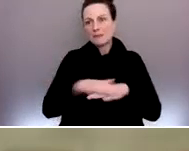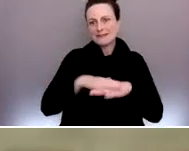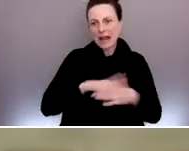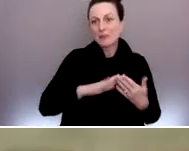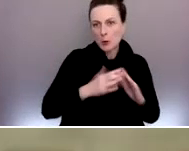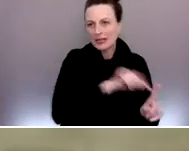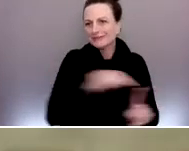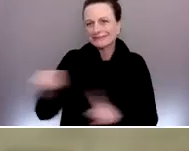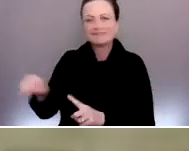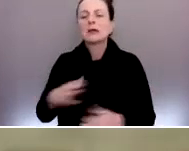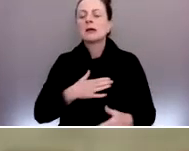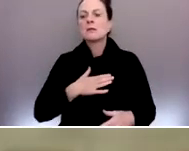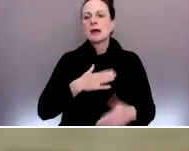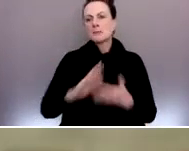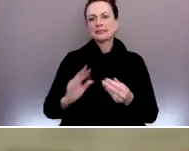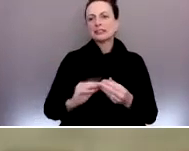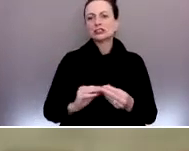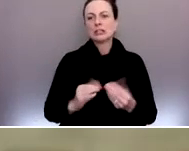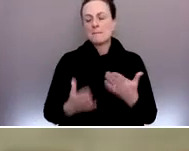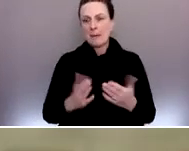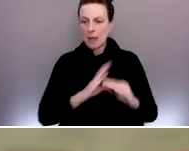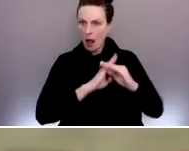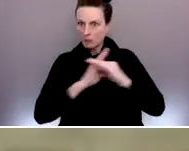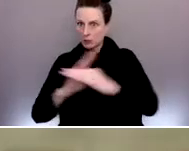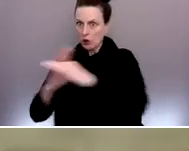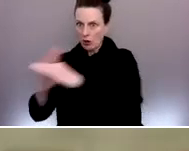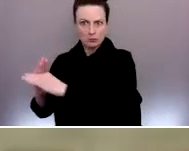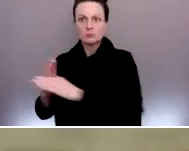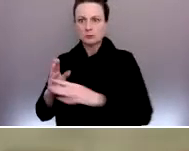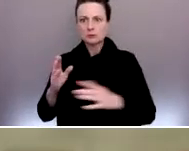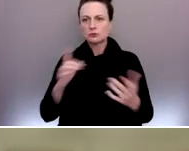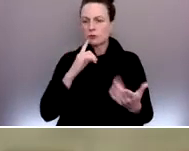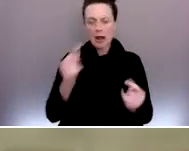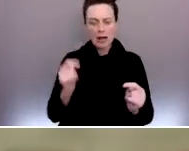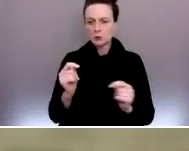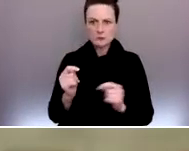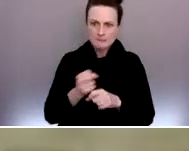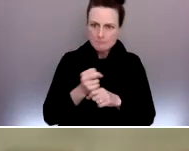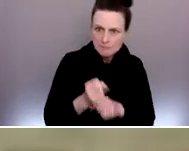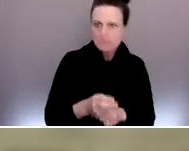My message is that although there may be obstacles, to overcome, one must continue to move